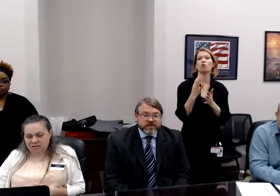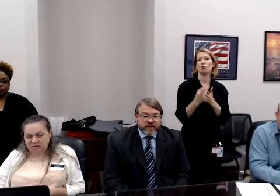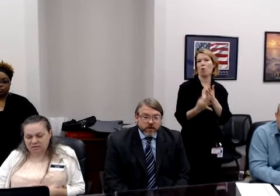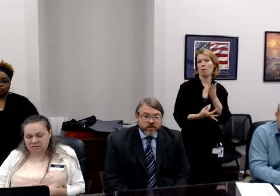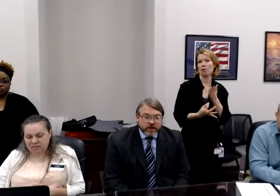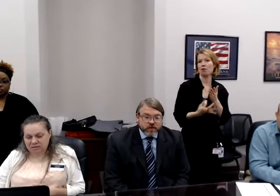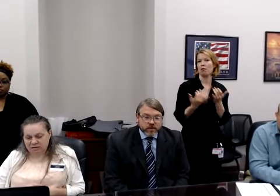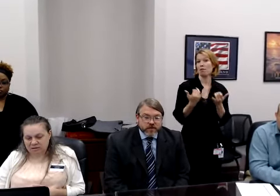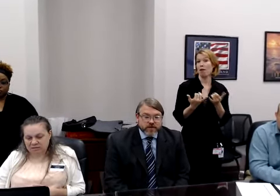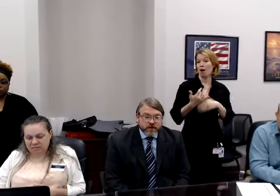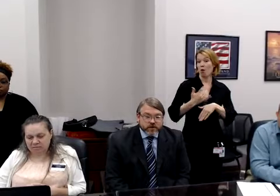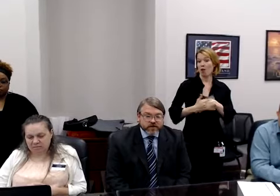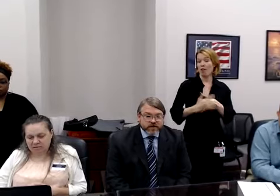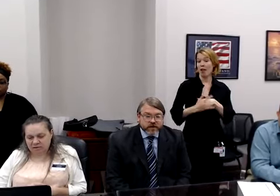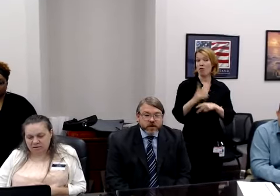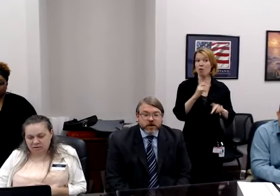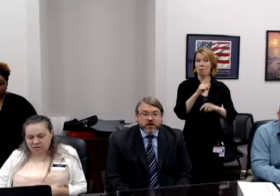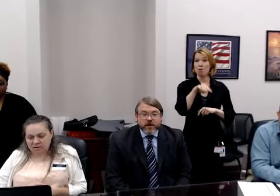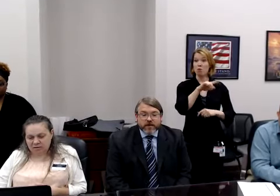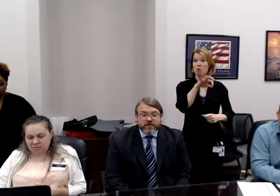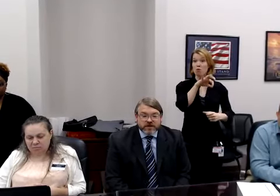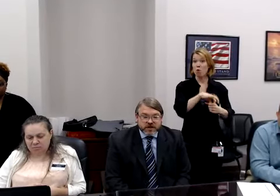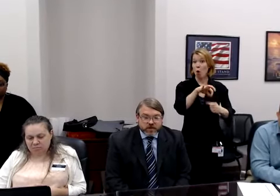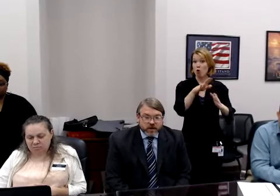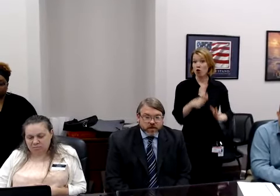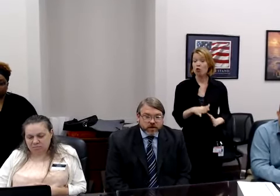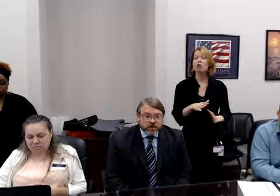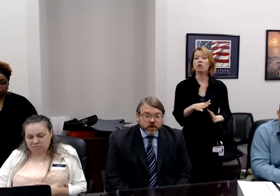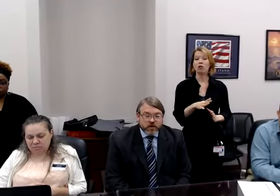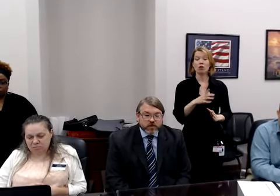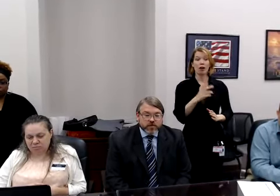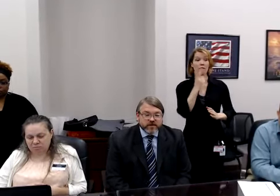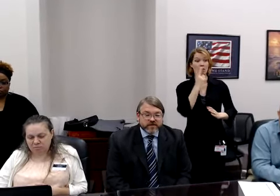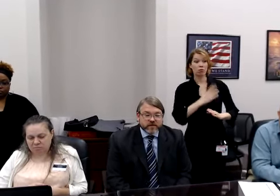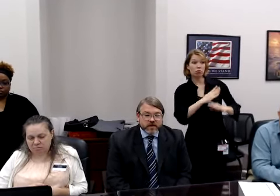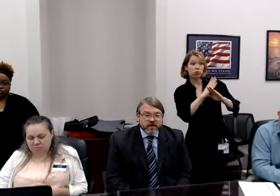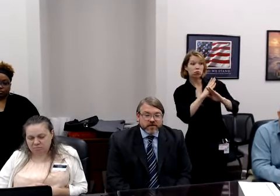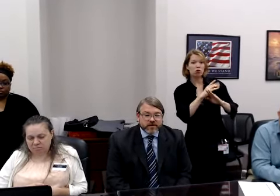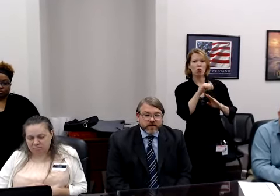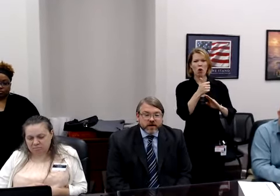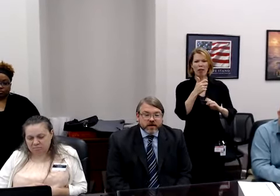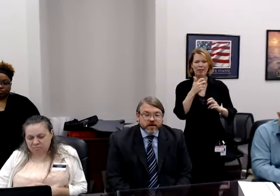that's now available for voters who have vision impairment or other print disabilities.